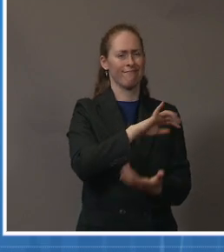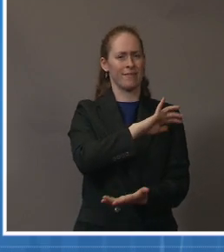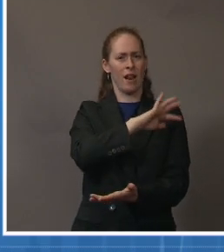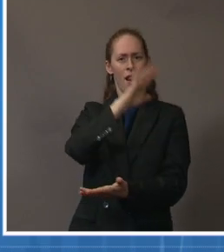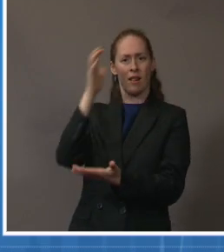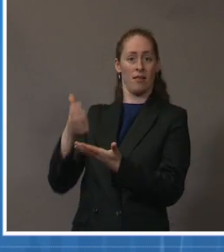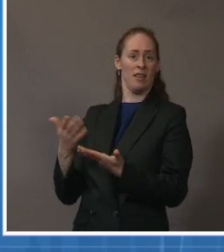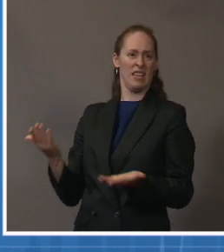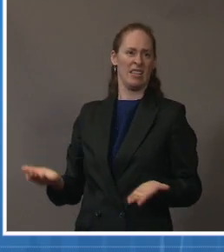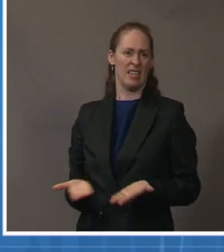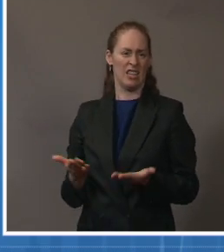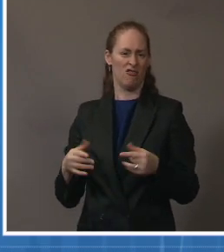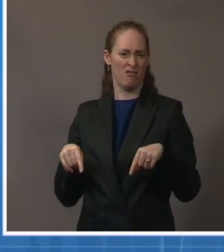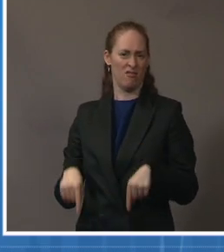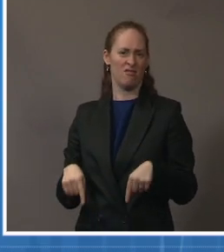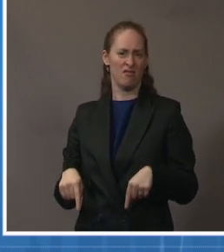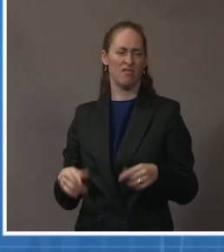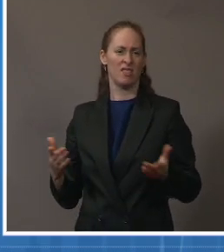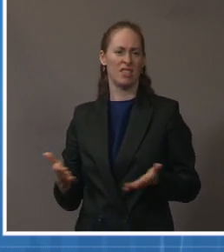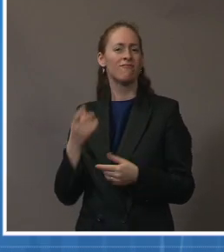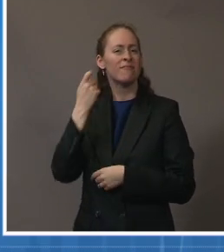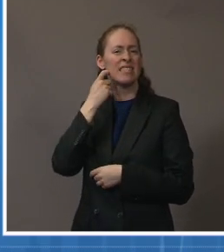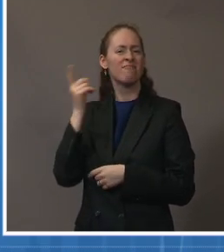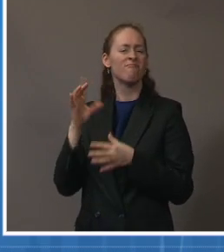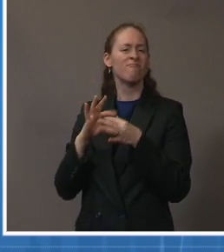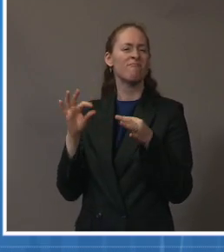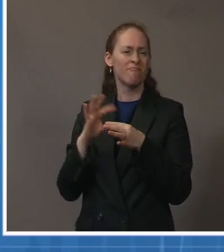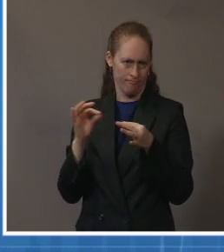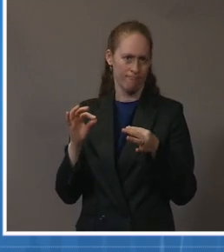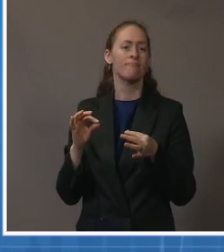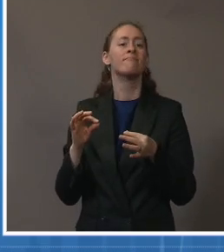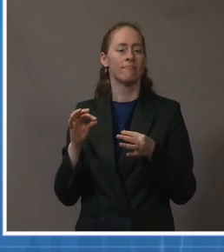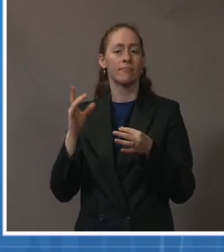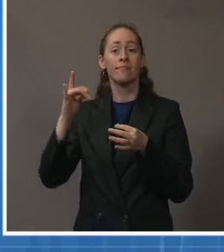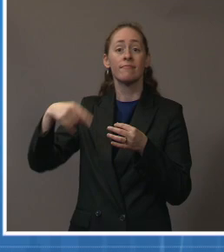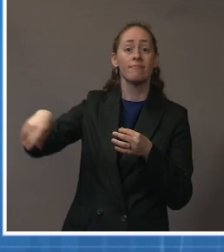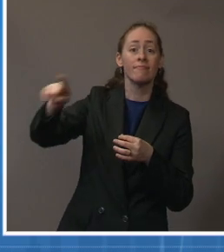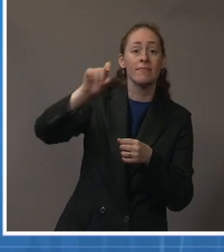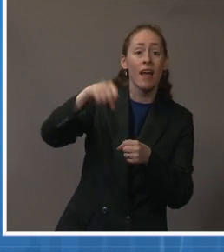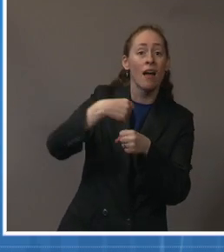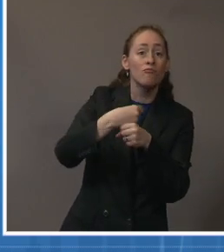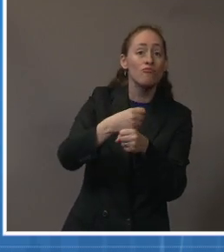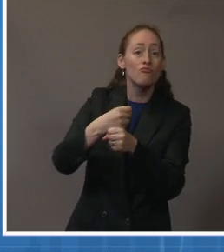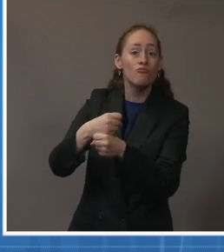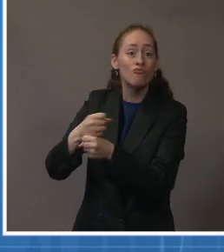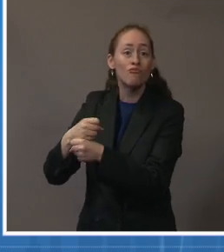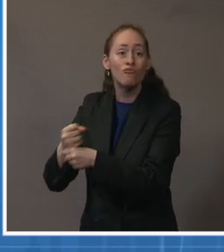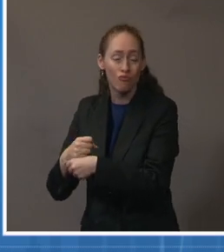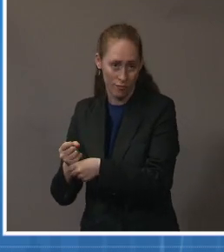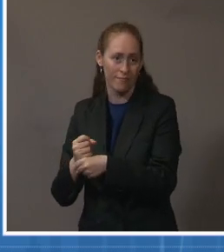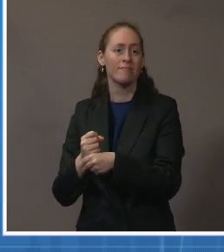and by building capacity around the world. We're also working with our G7 partners on a larger effort